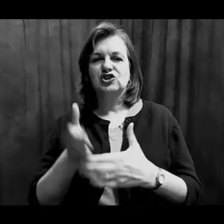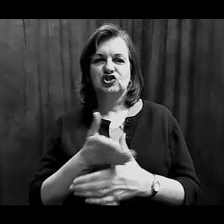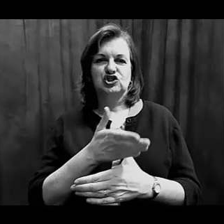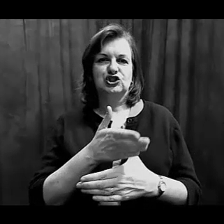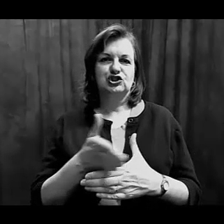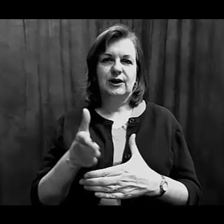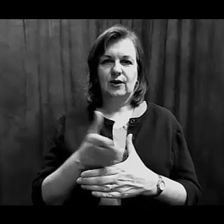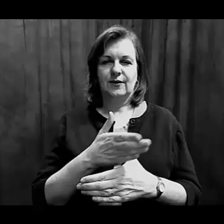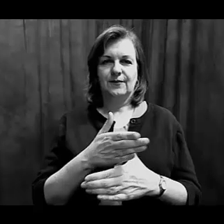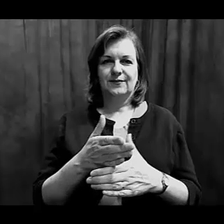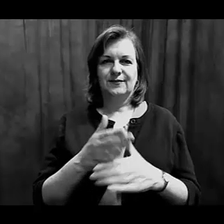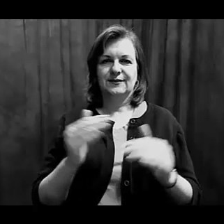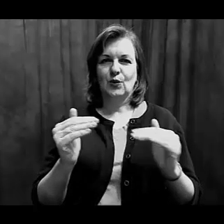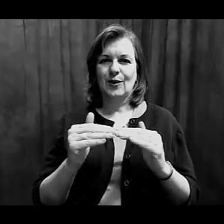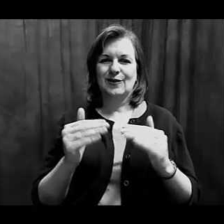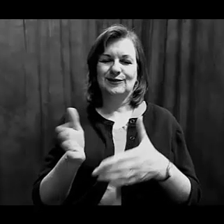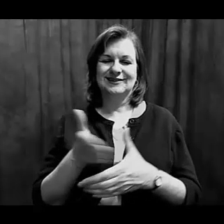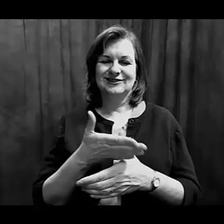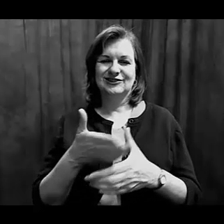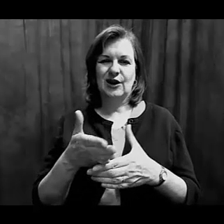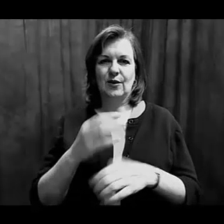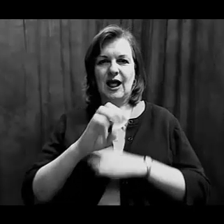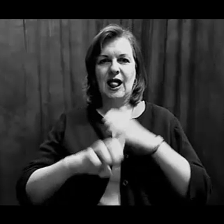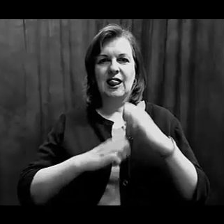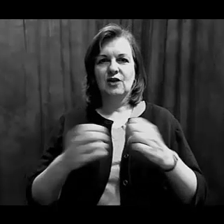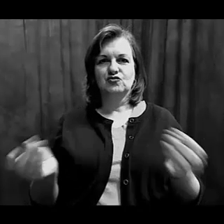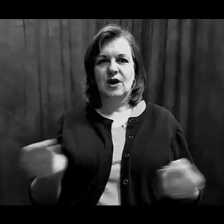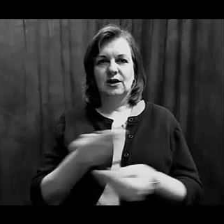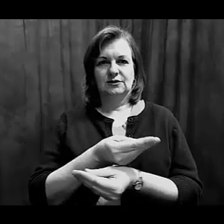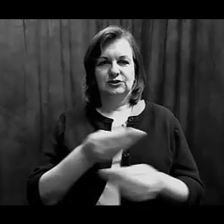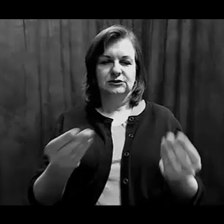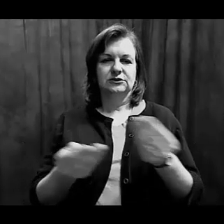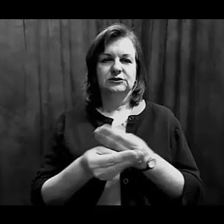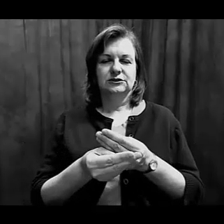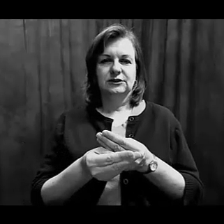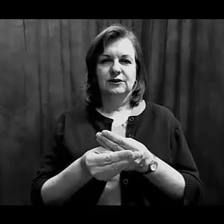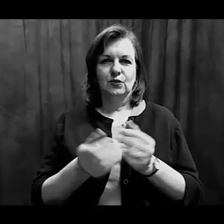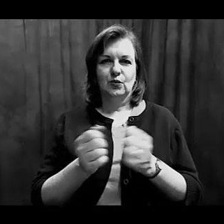so we look at an equal sharing of these electrons